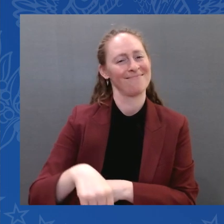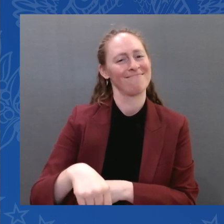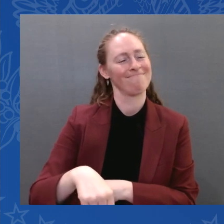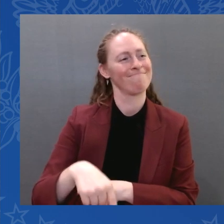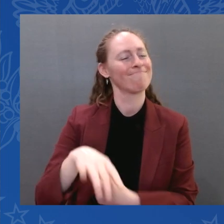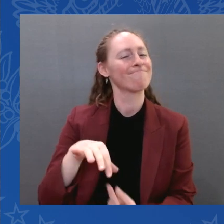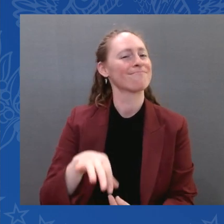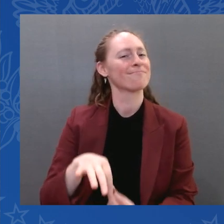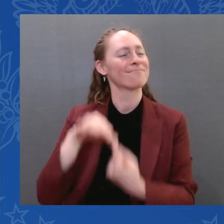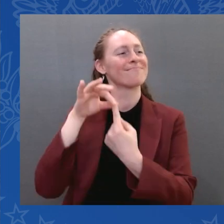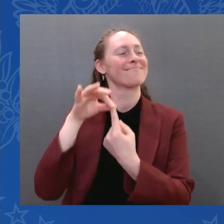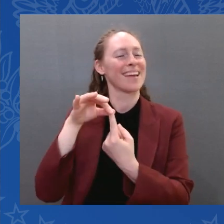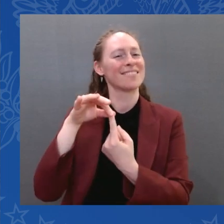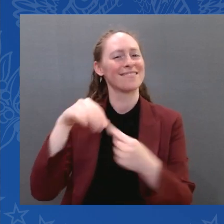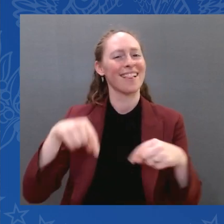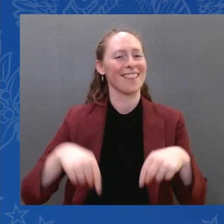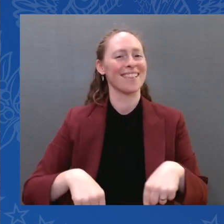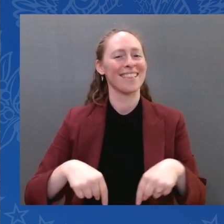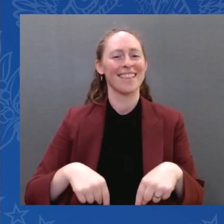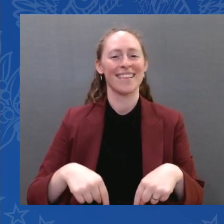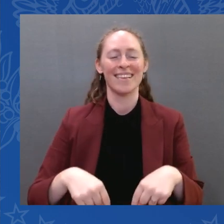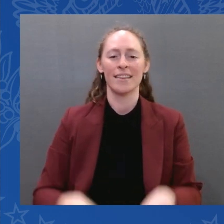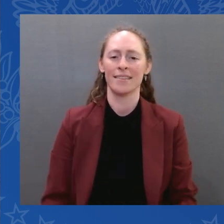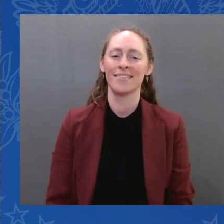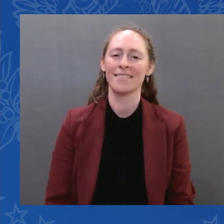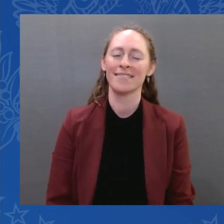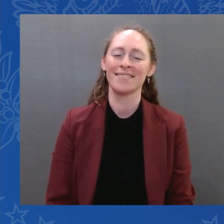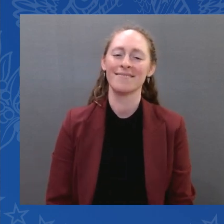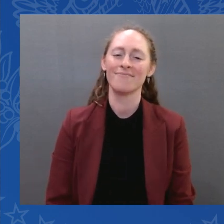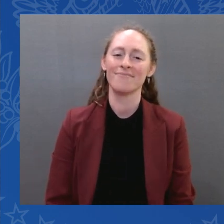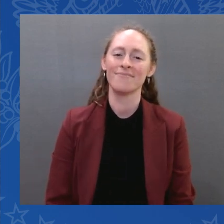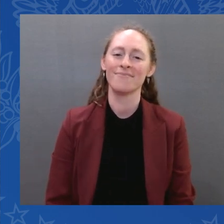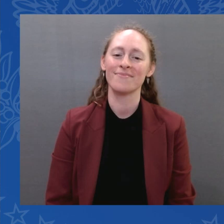that we are part of something that is so much bigger